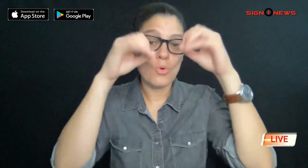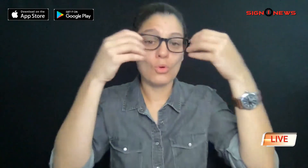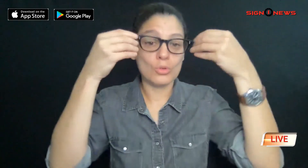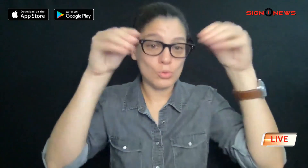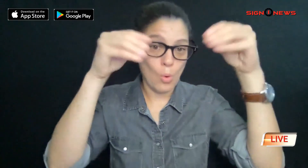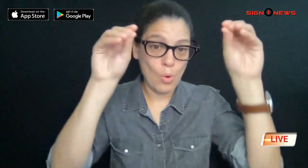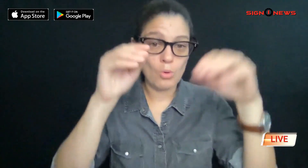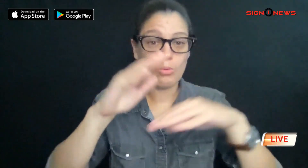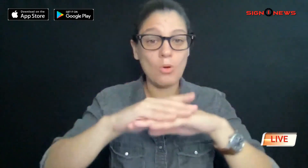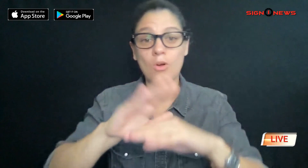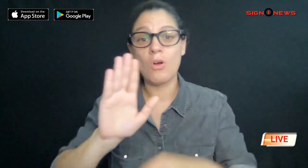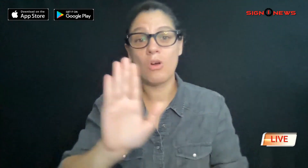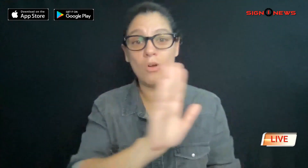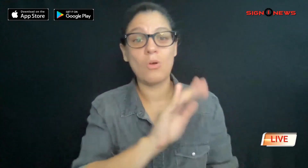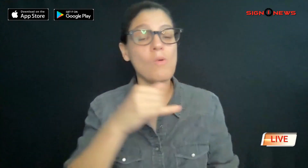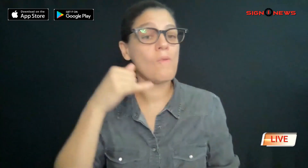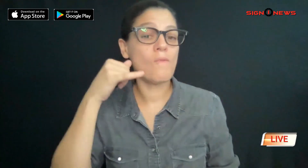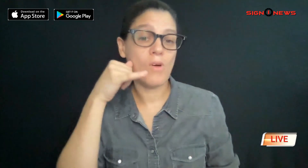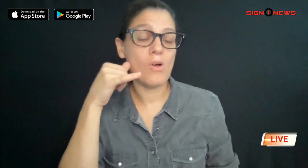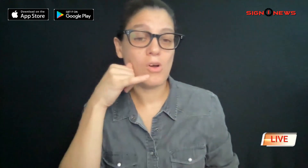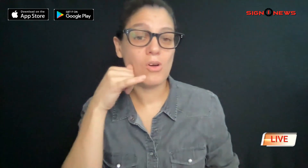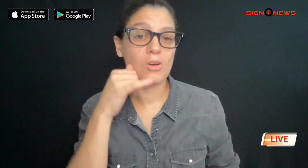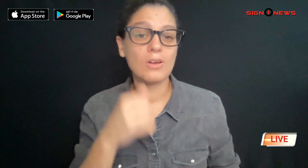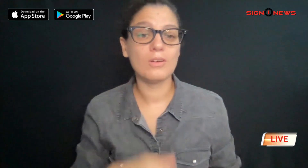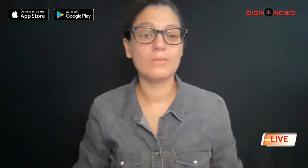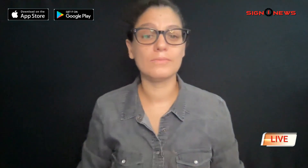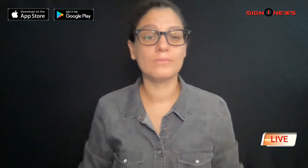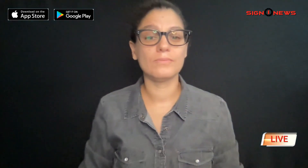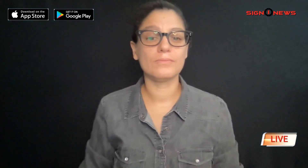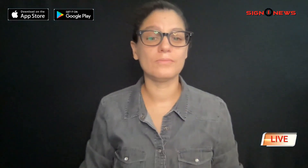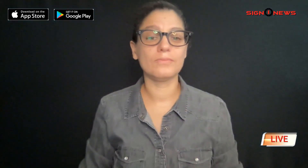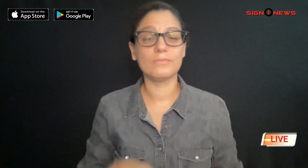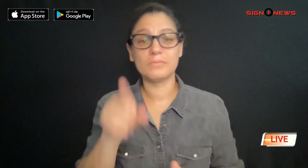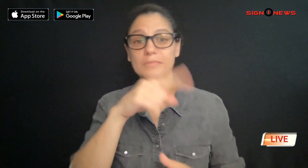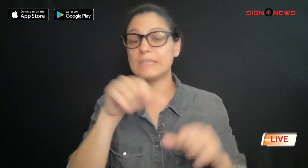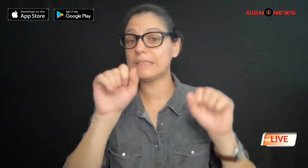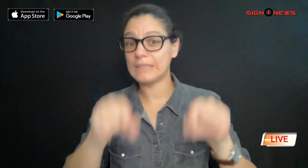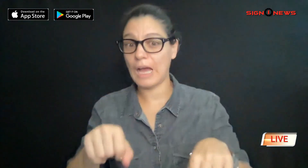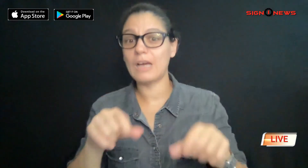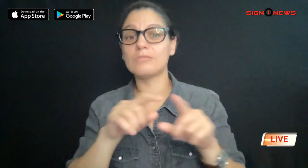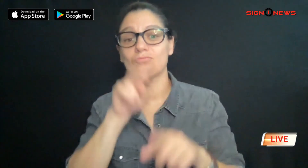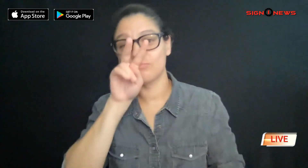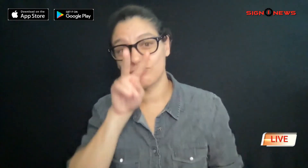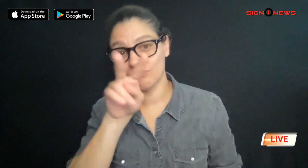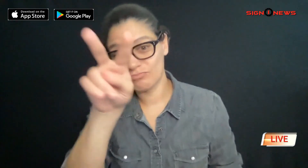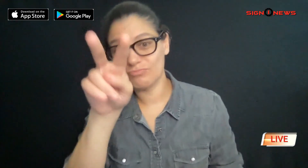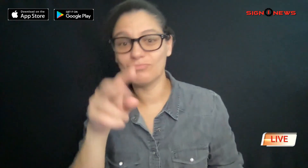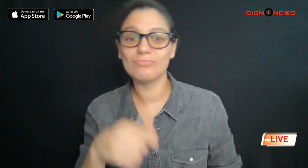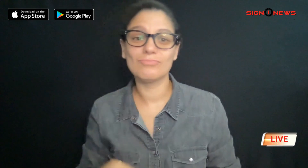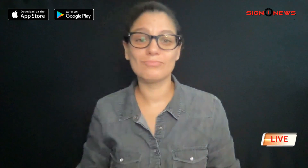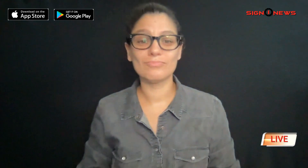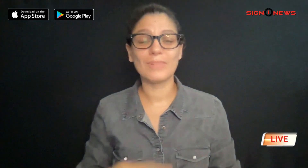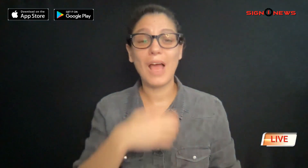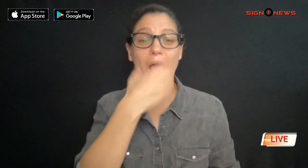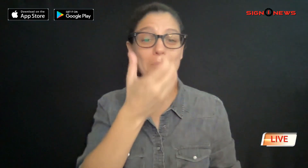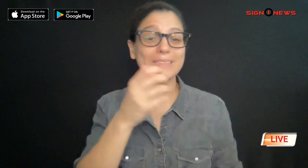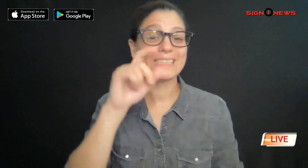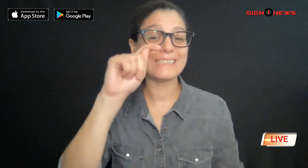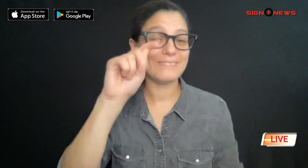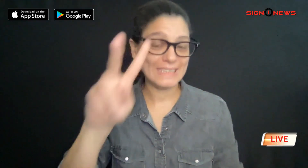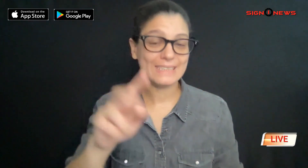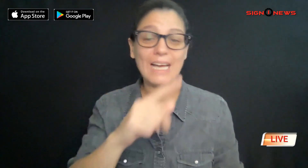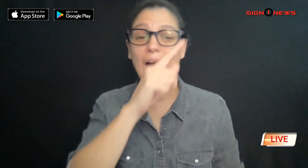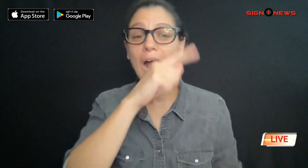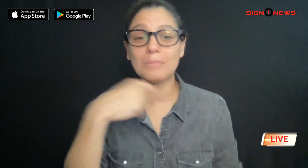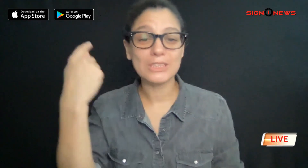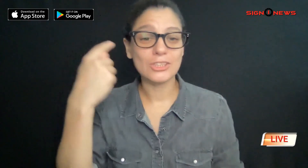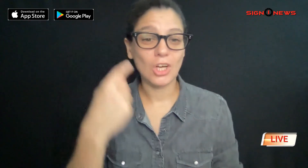smart phone and you can also watch on Apple TV Amazon and Roku